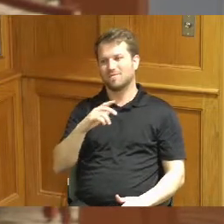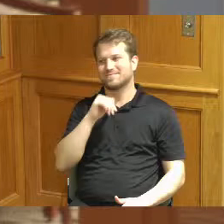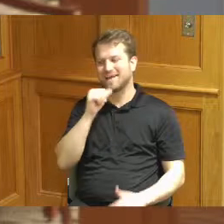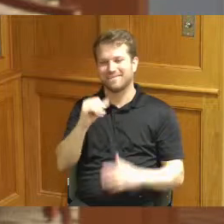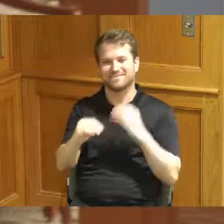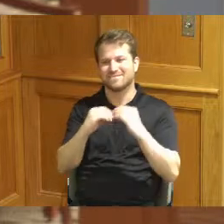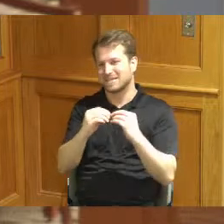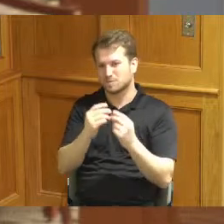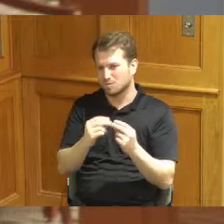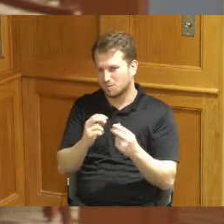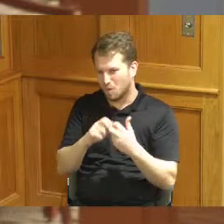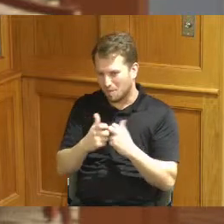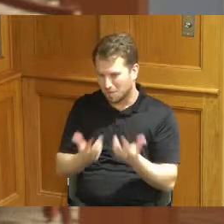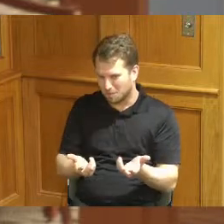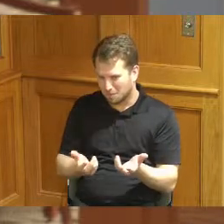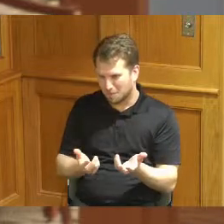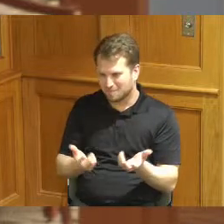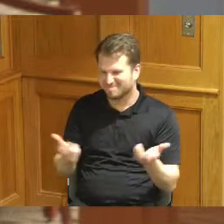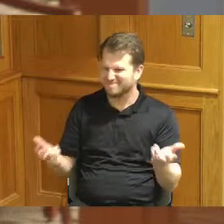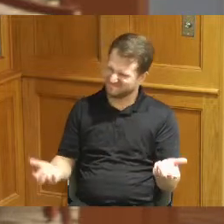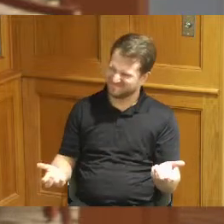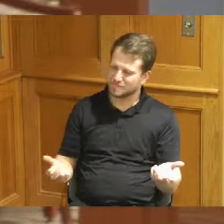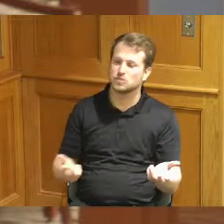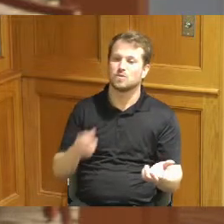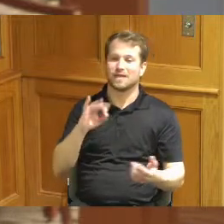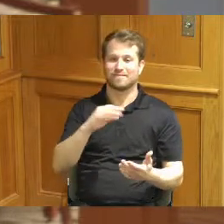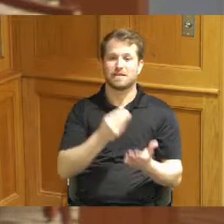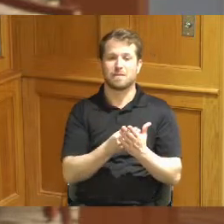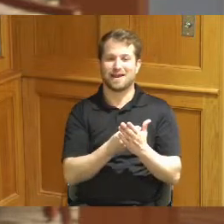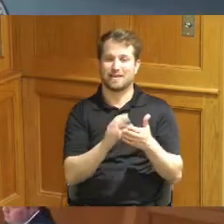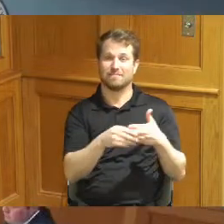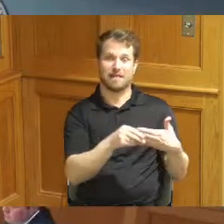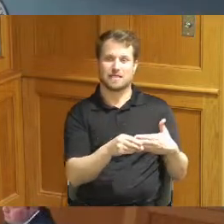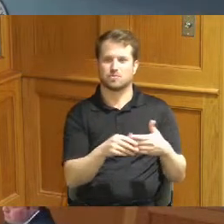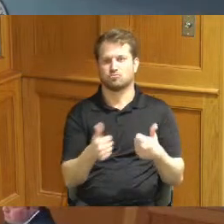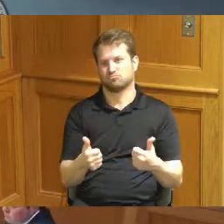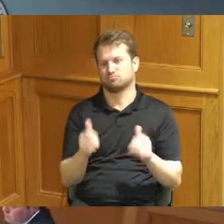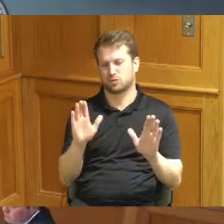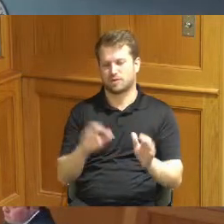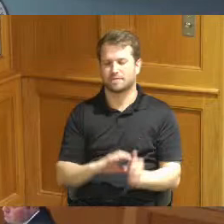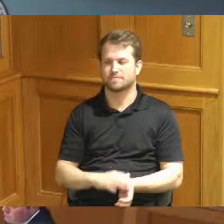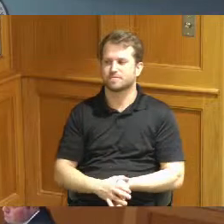so I agree with you that something more flexible would be yeah if we had someone like a navigator